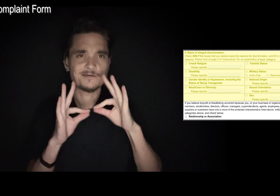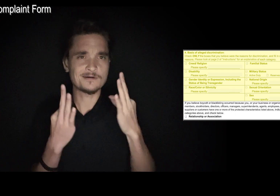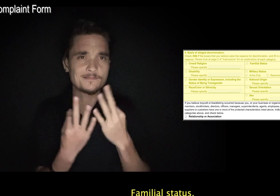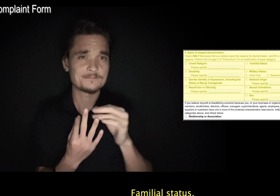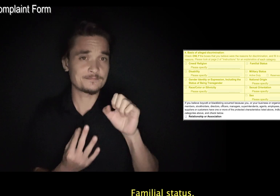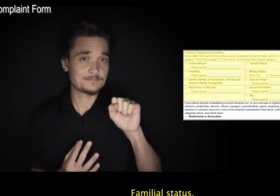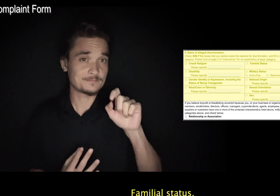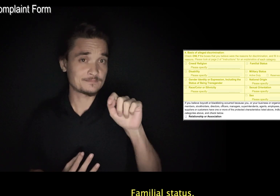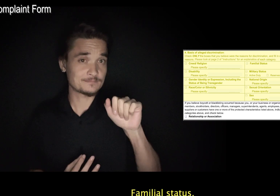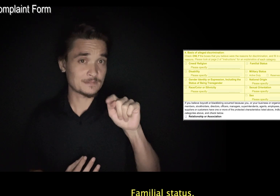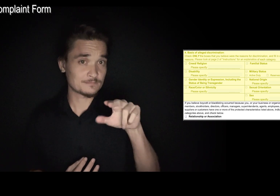Familial status.